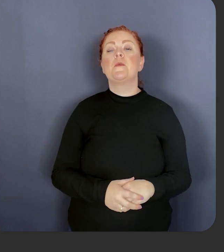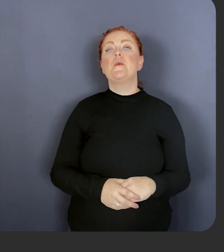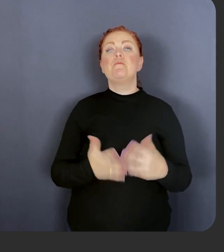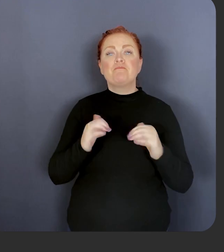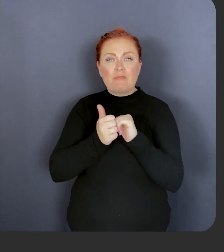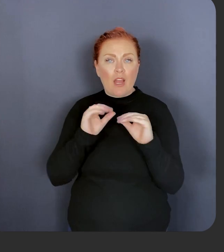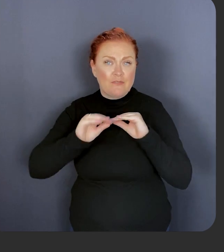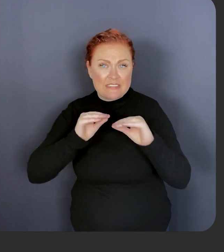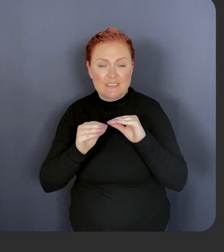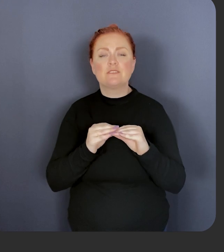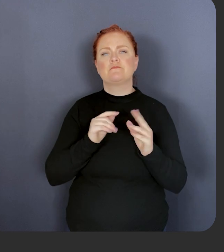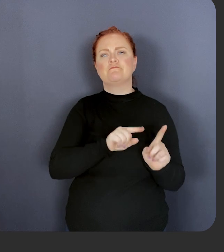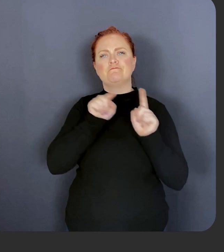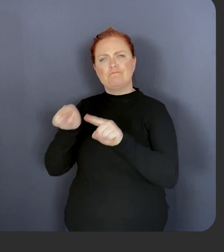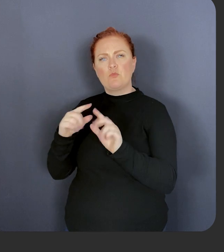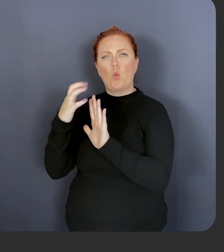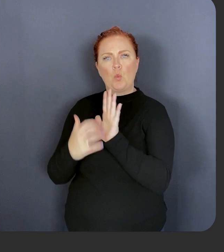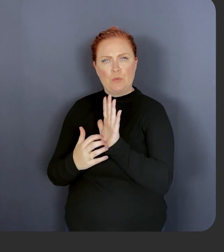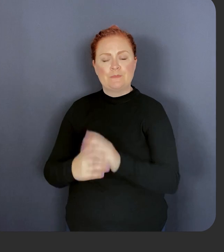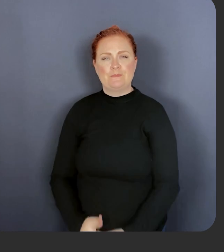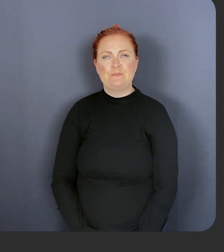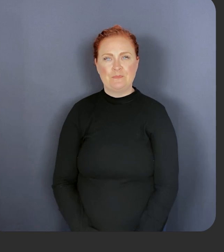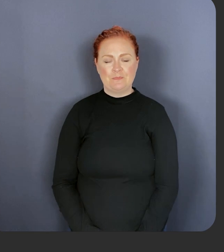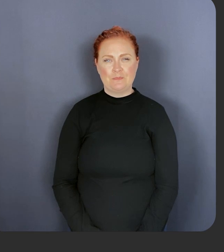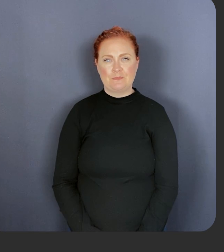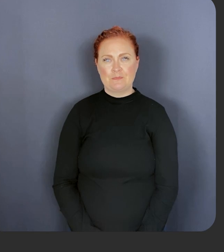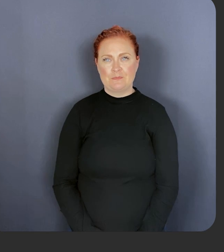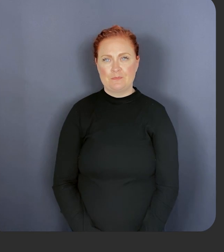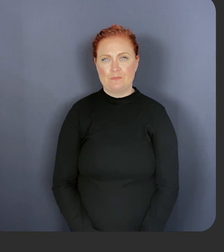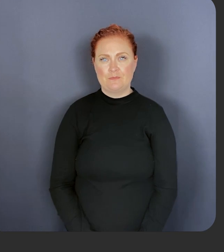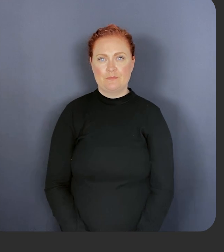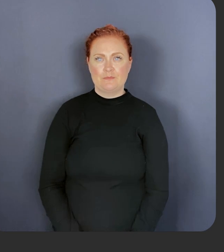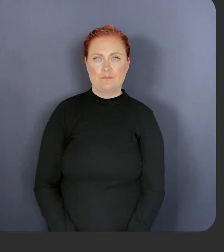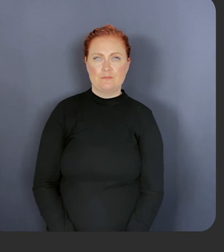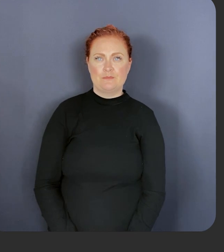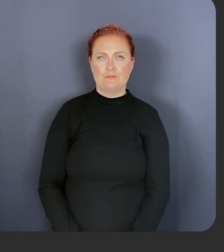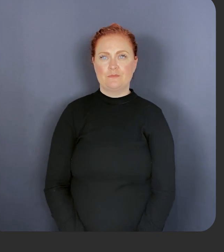So to fix this, we're going to go back into our code, and we're going to go to-- we did that--